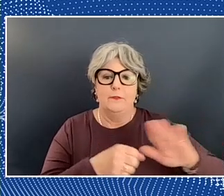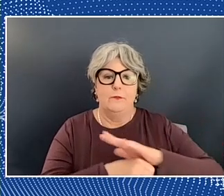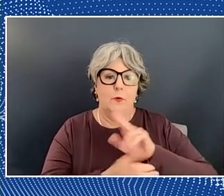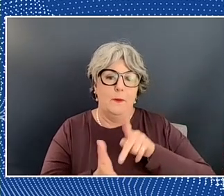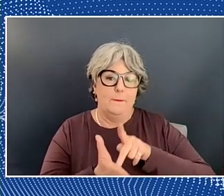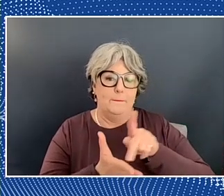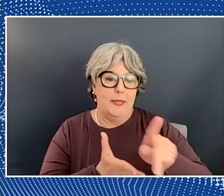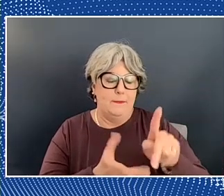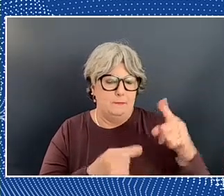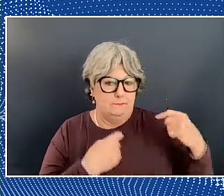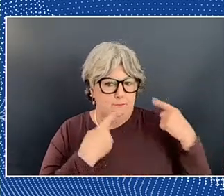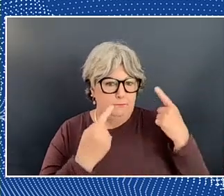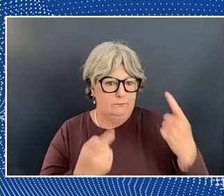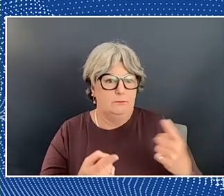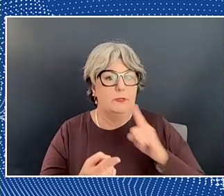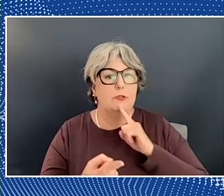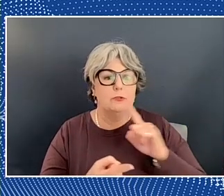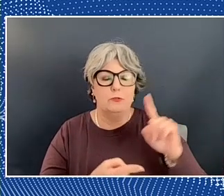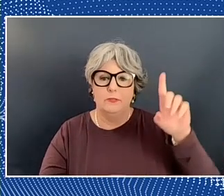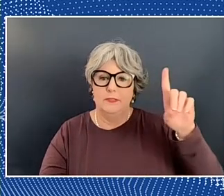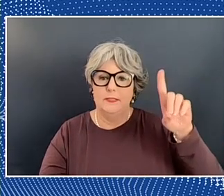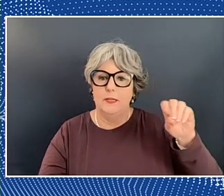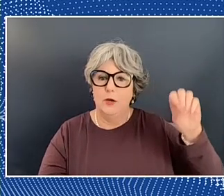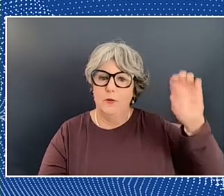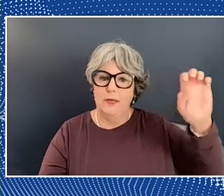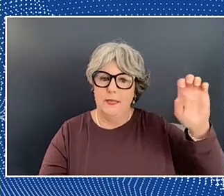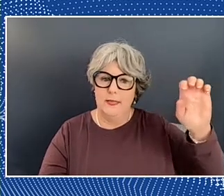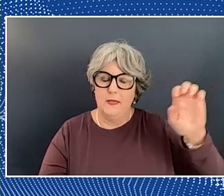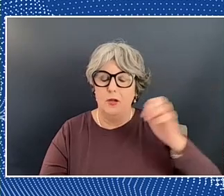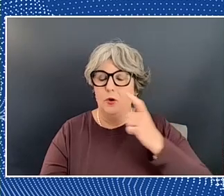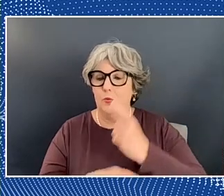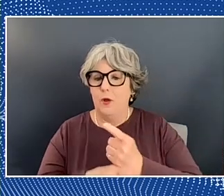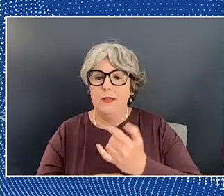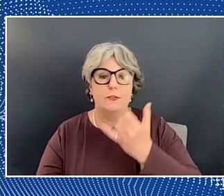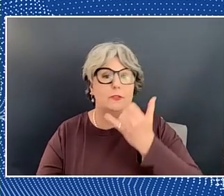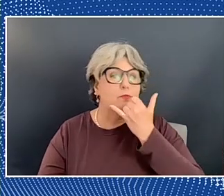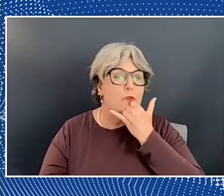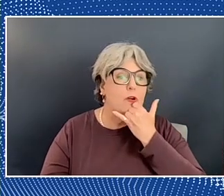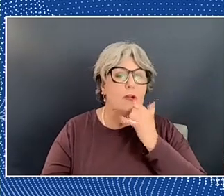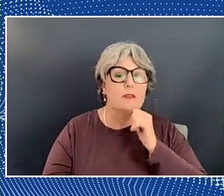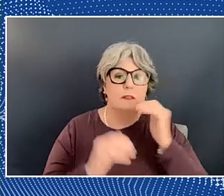time to ensure that the Department of Education rights the wrongs that have been committed by unfair and predatory business